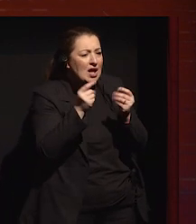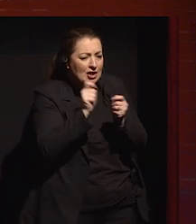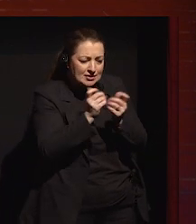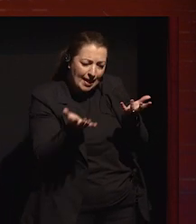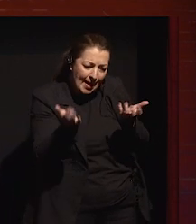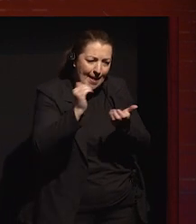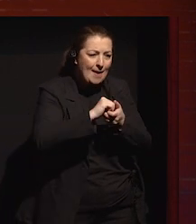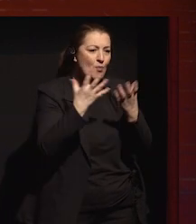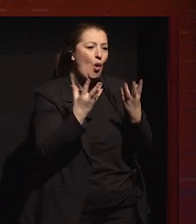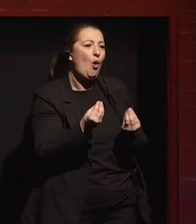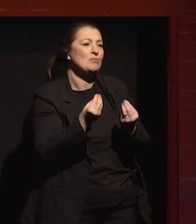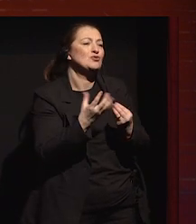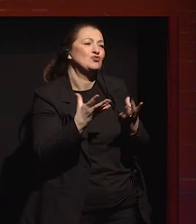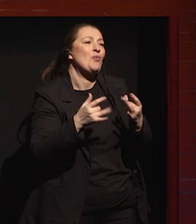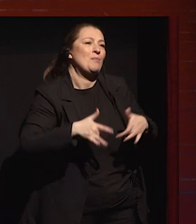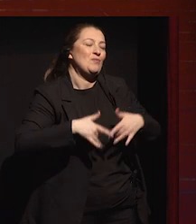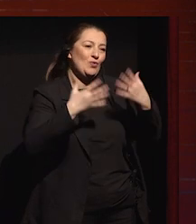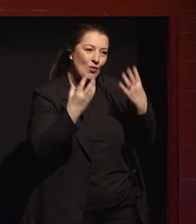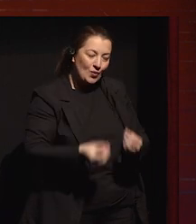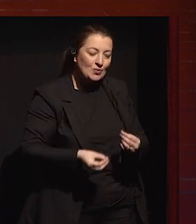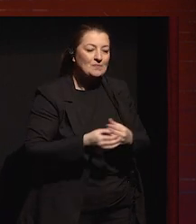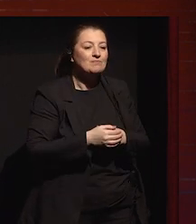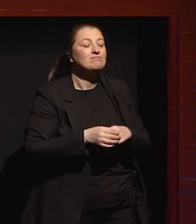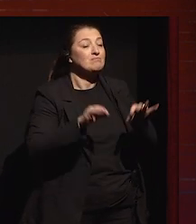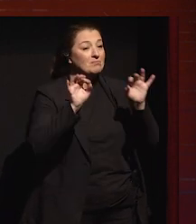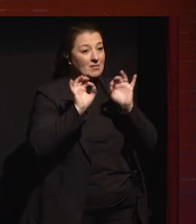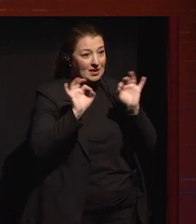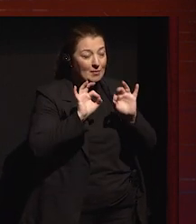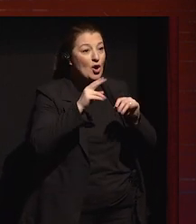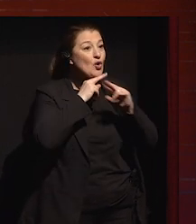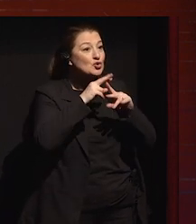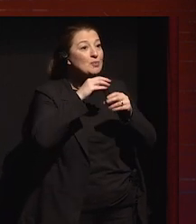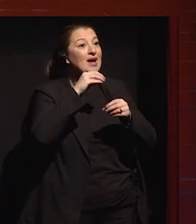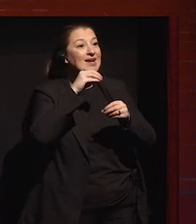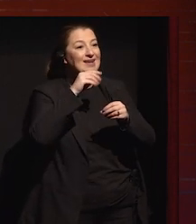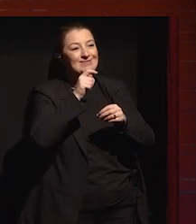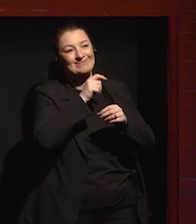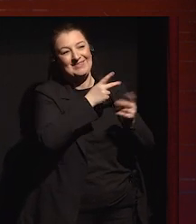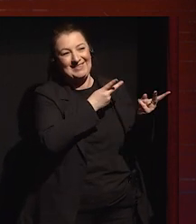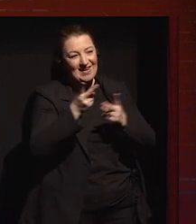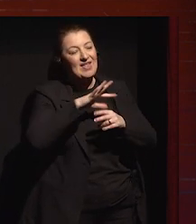And of course, I'd really like to thank our speakers from the UK and to Jude for making it here.